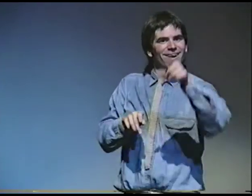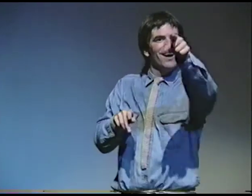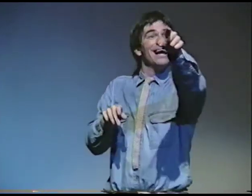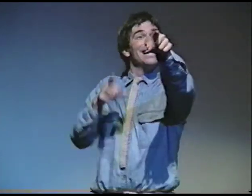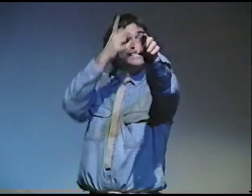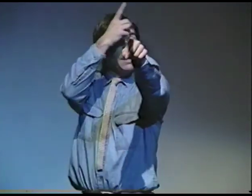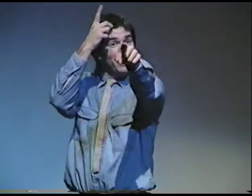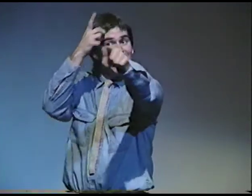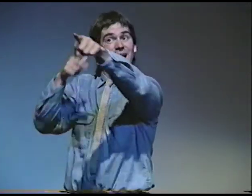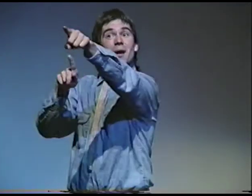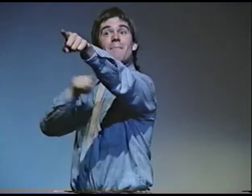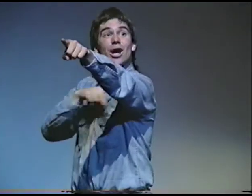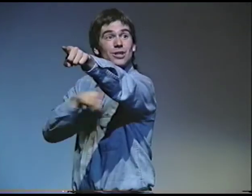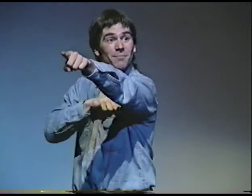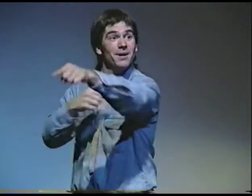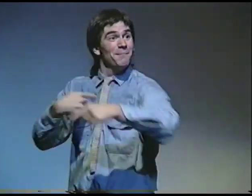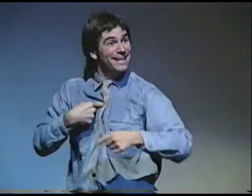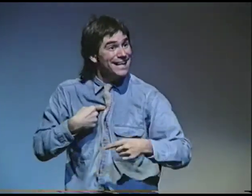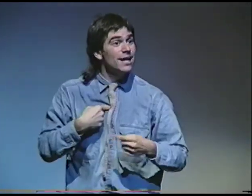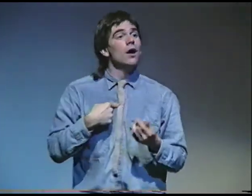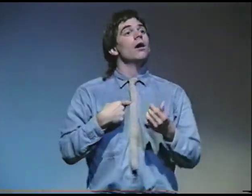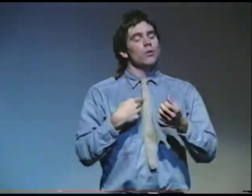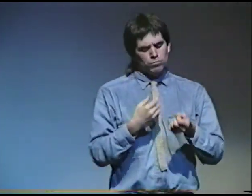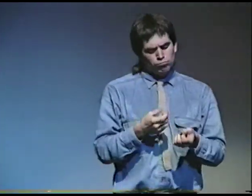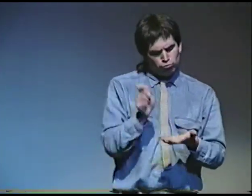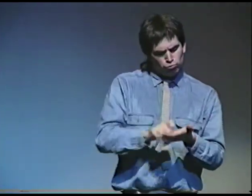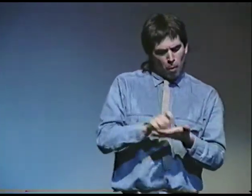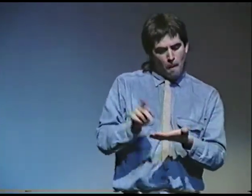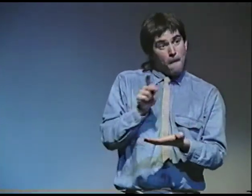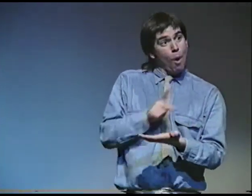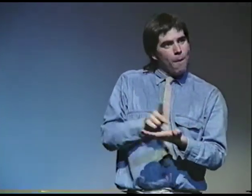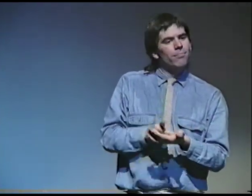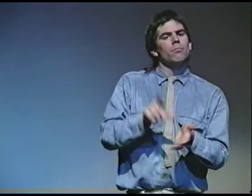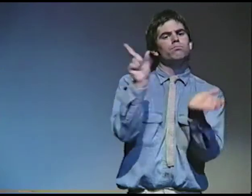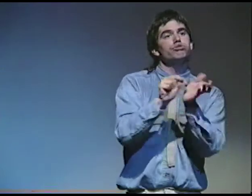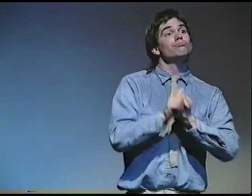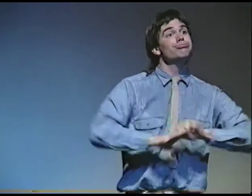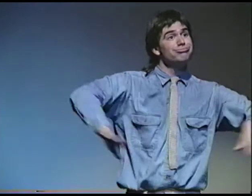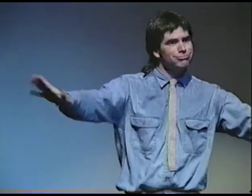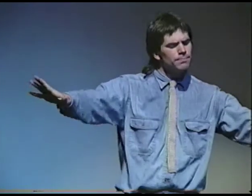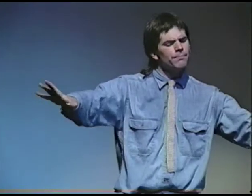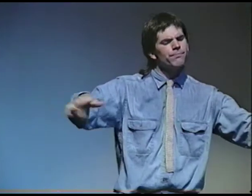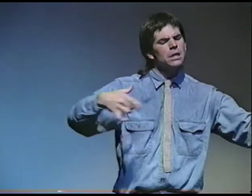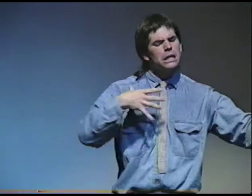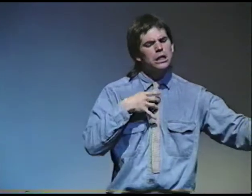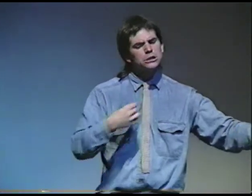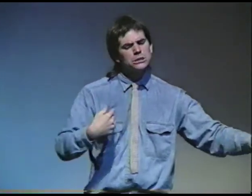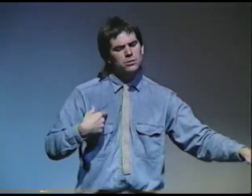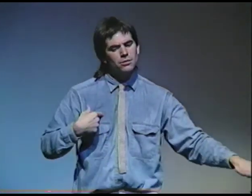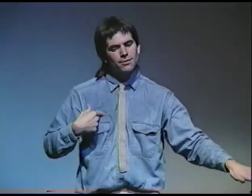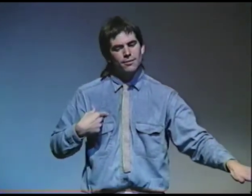and it was going to focus on deaf poetry. Debbie, Patrick Gravel, and me, our poems were printed.